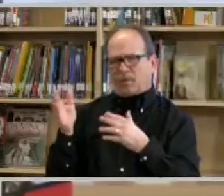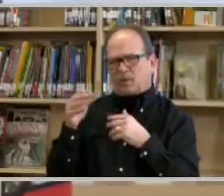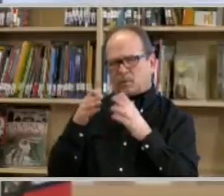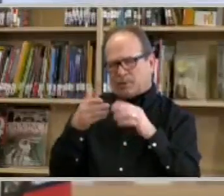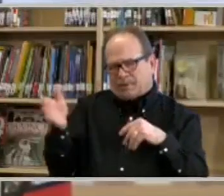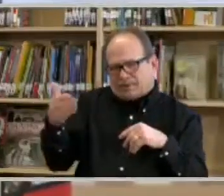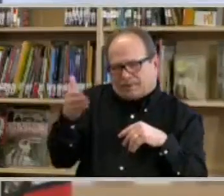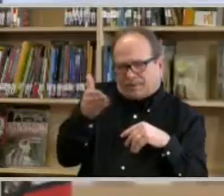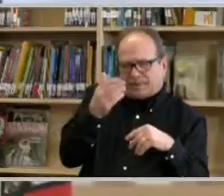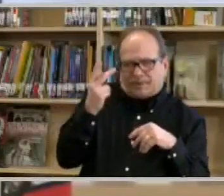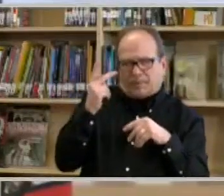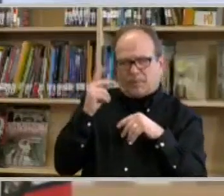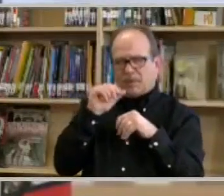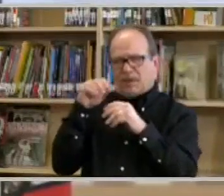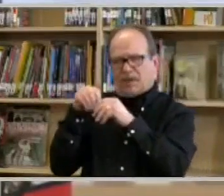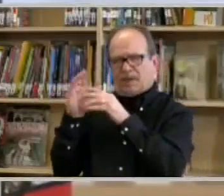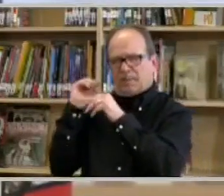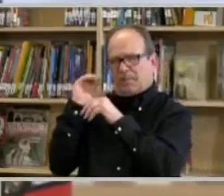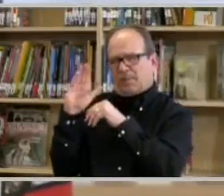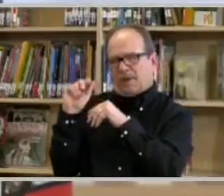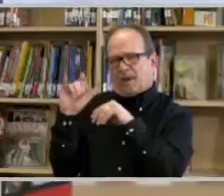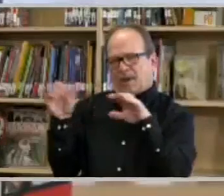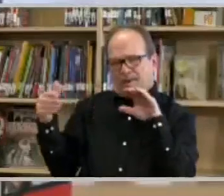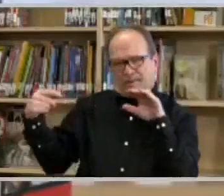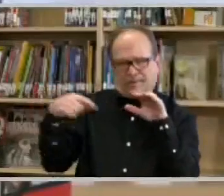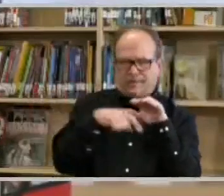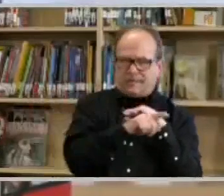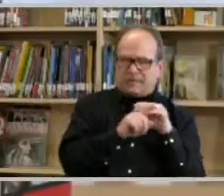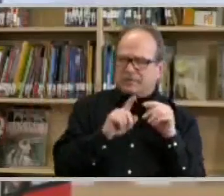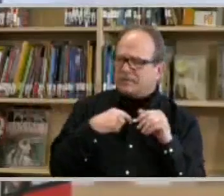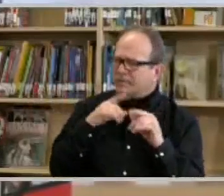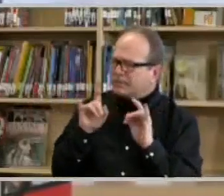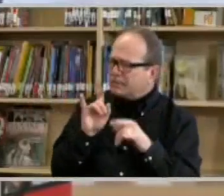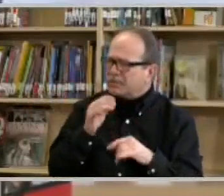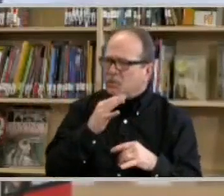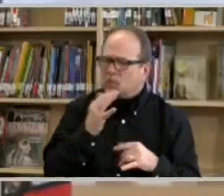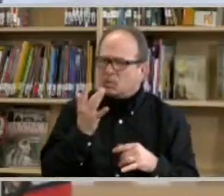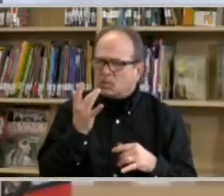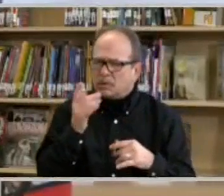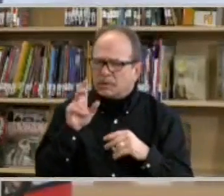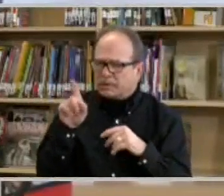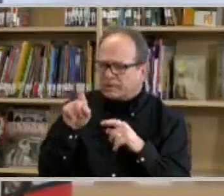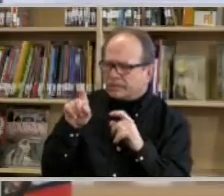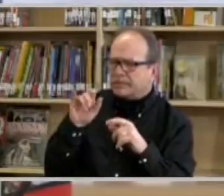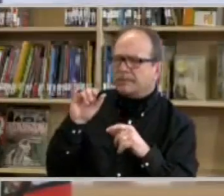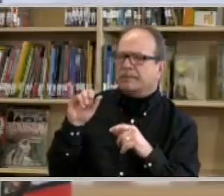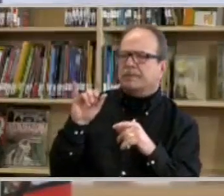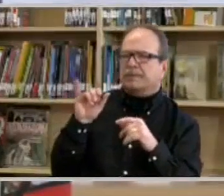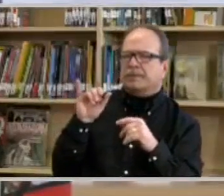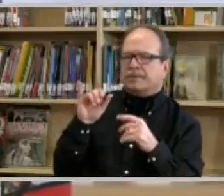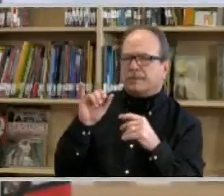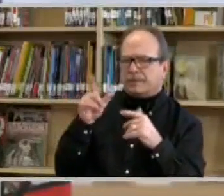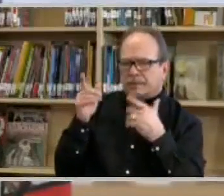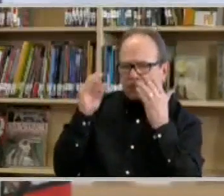OFF THE, YOU KNOW, OUT OF THE ALLEY AND INTO THE RECREATION CENTER.